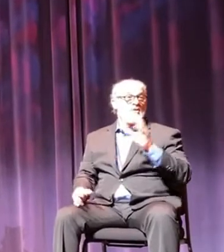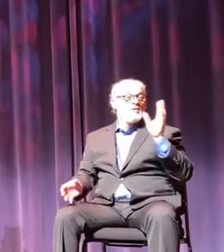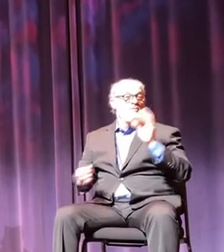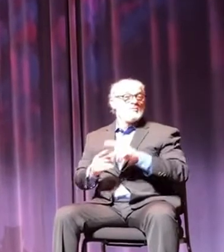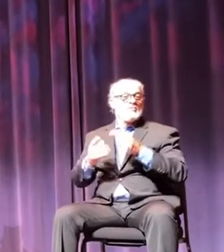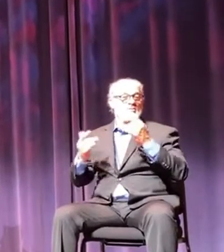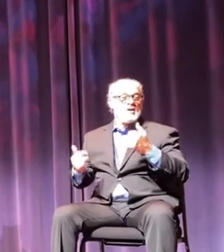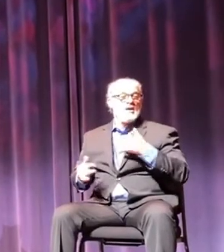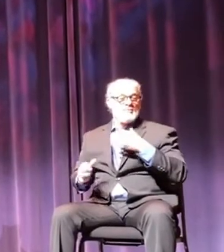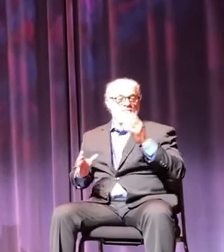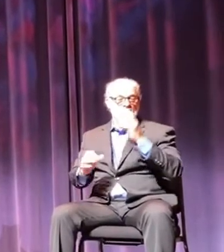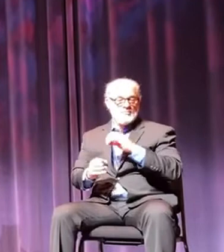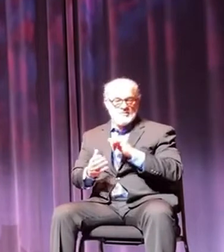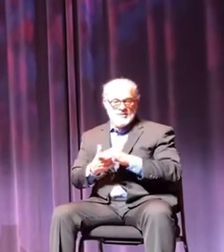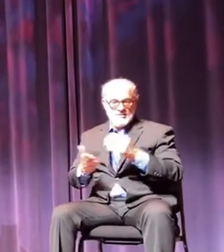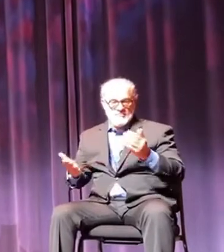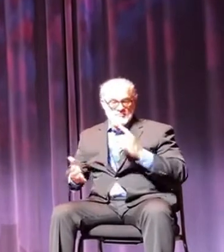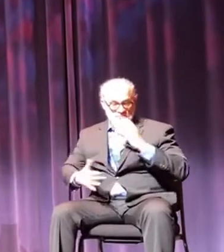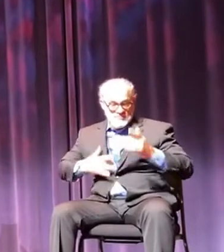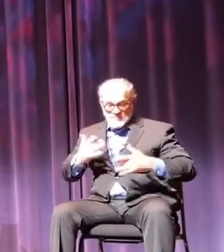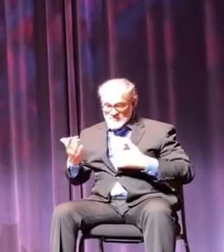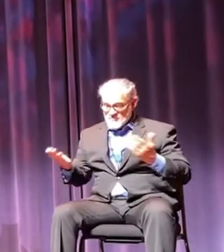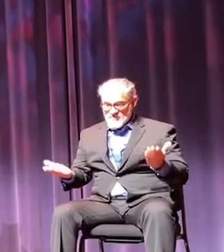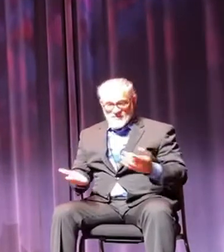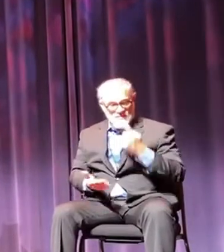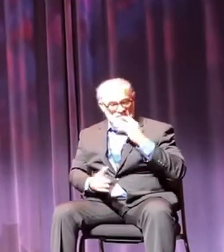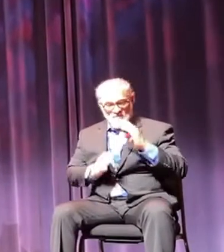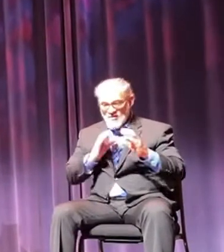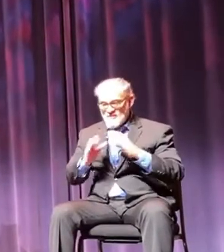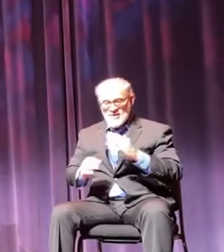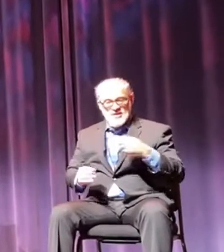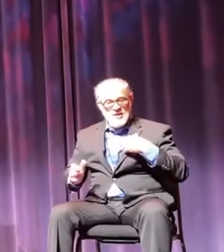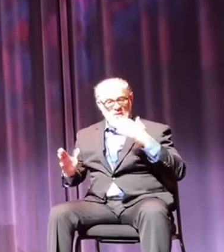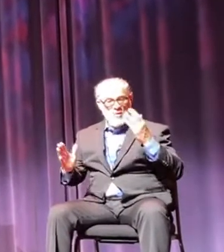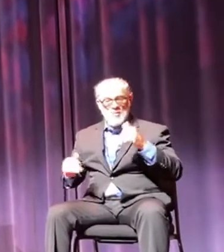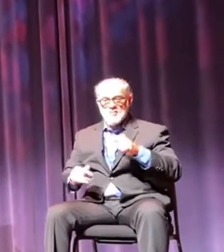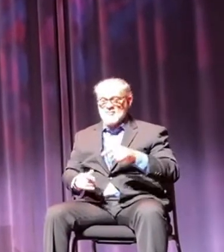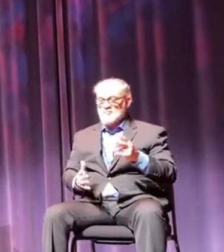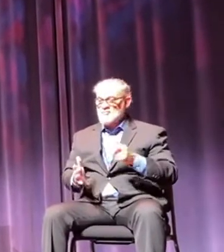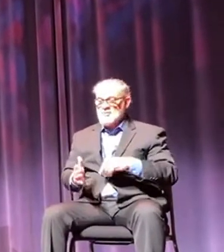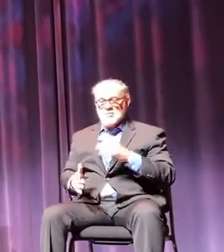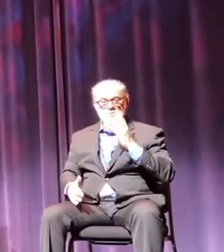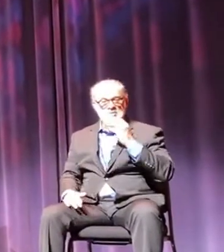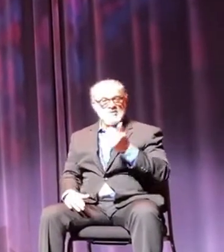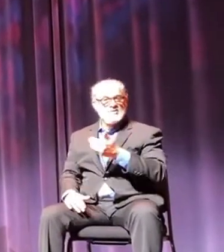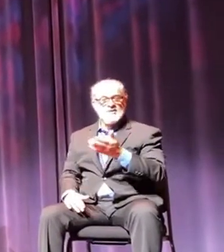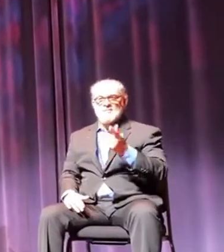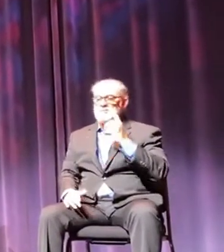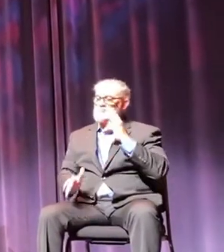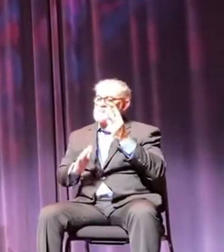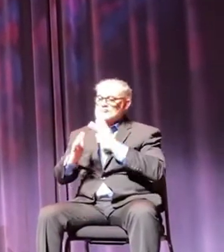I'm extremely excited to be here with you all today for this conversation and I hope this reading can give you just a glimpse of the kind of power